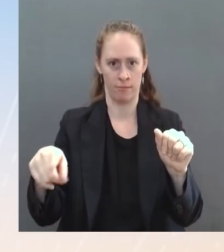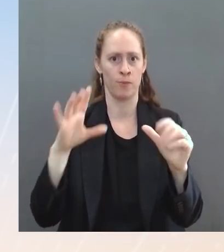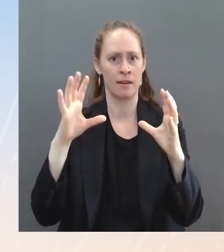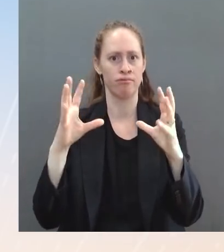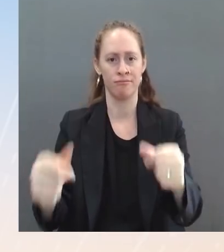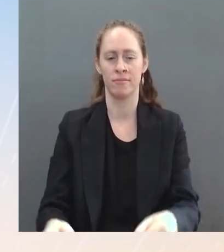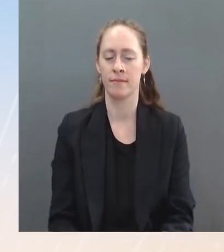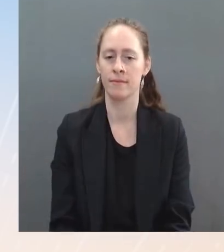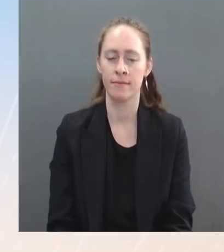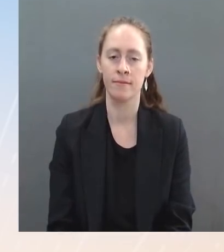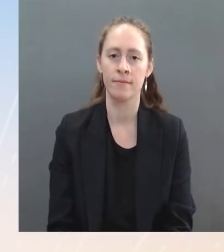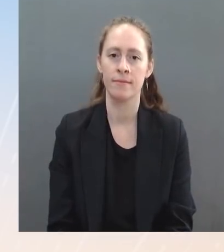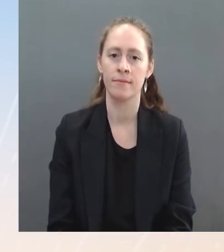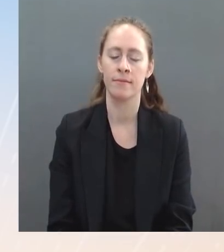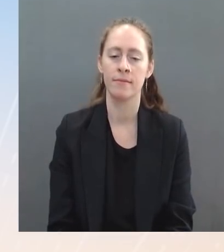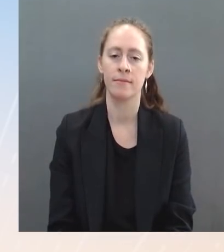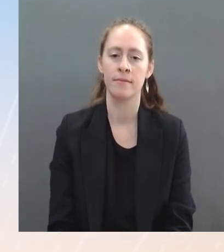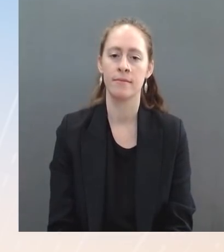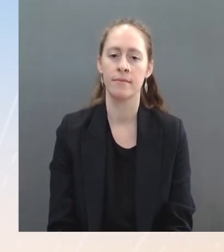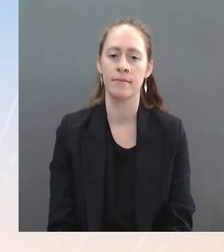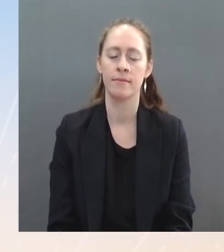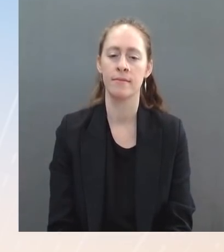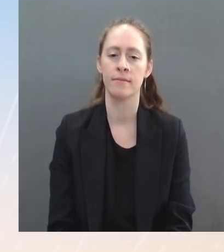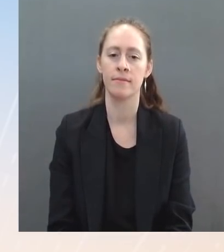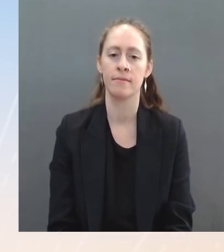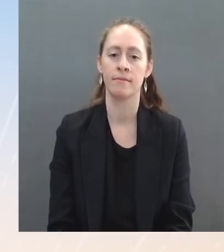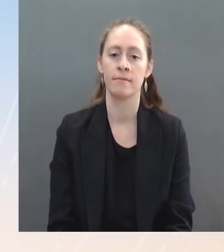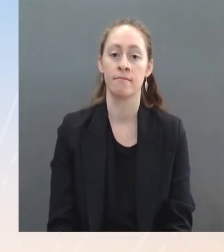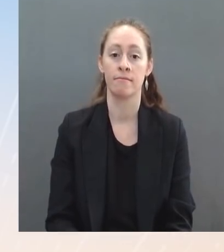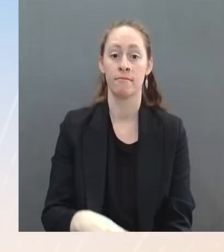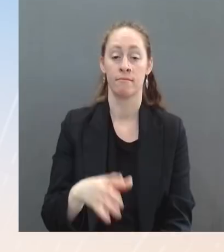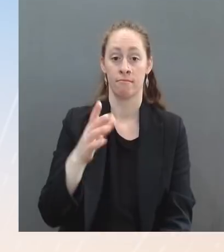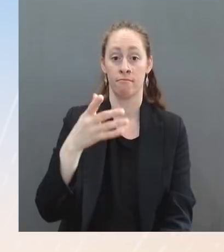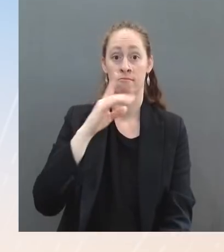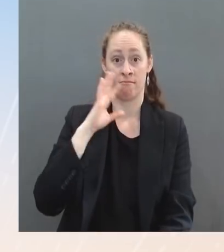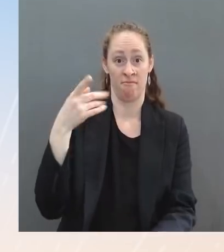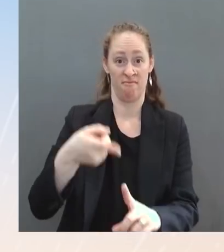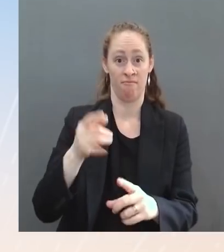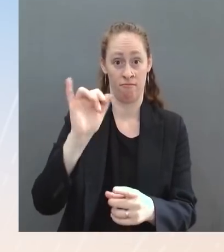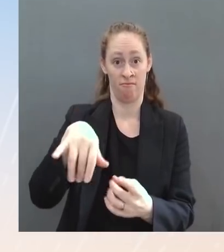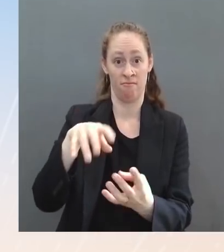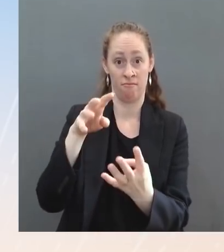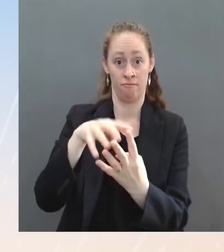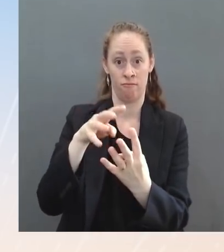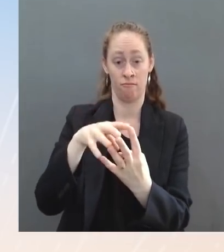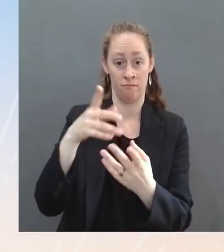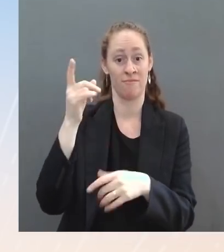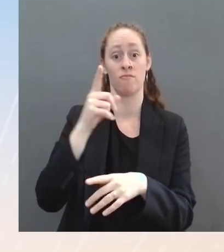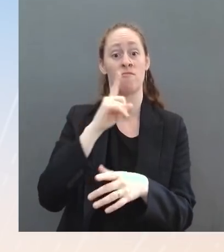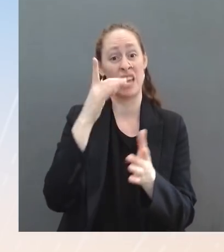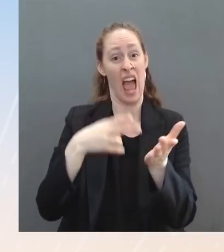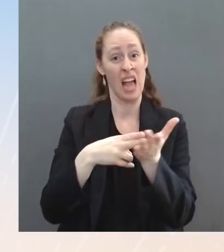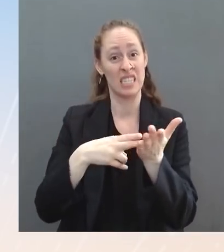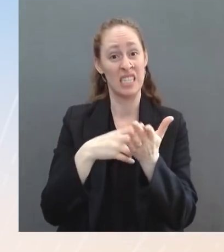a day in operational capacity. So, actually executing a million barrels a day is well within the operational constraints.